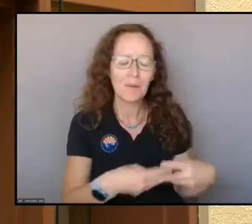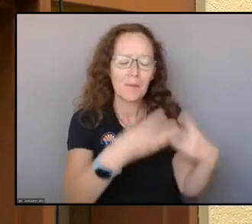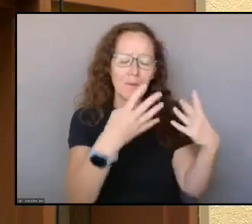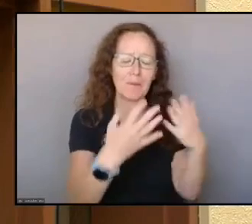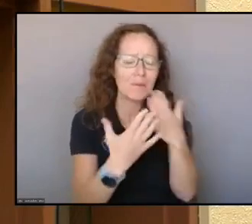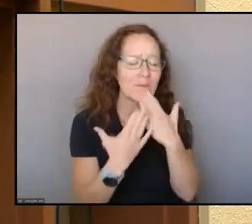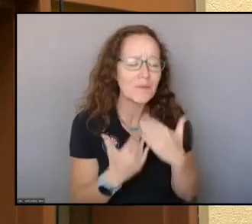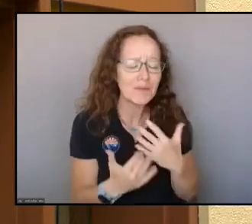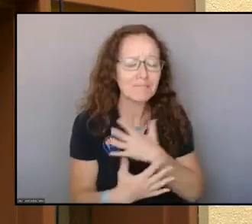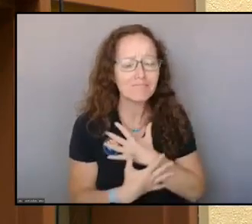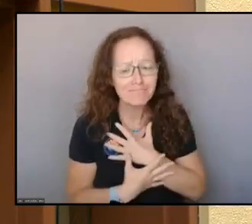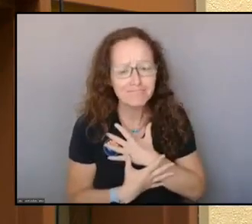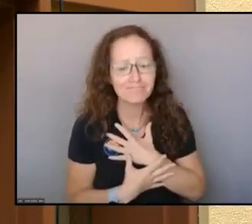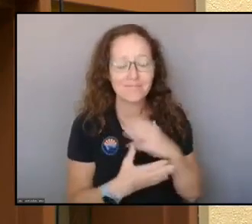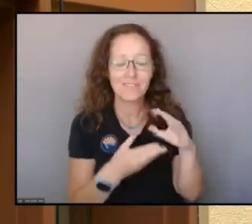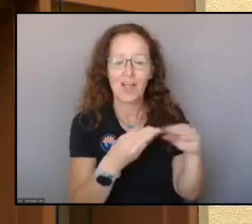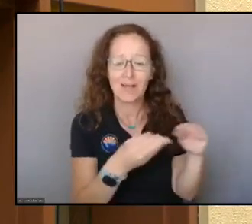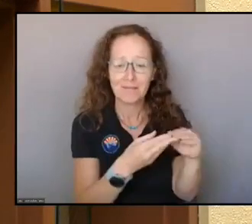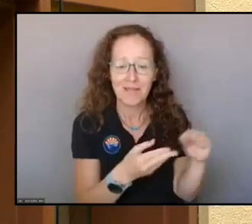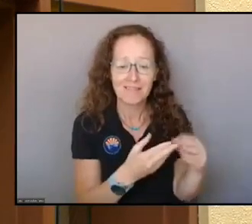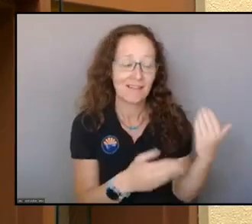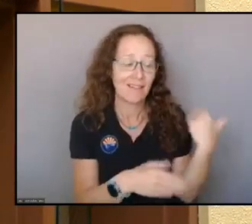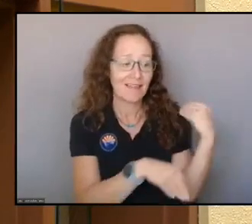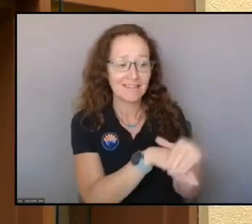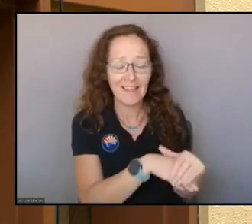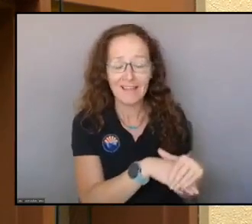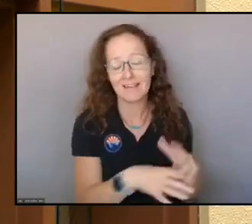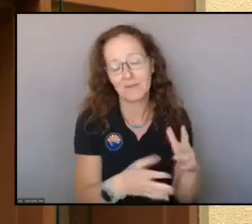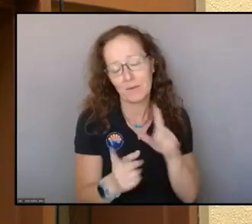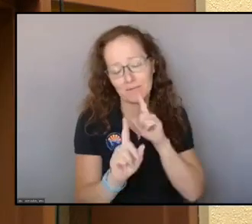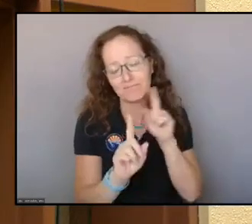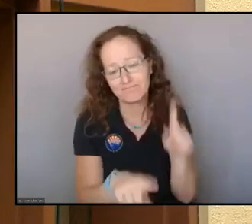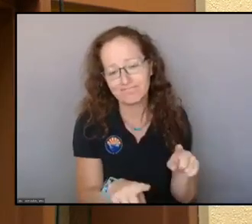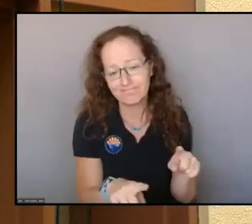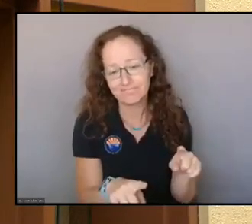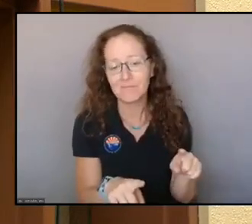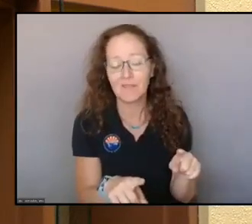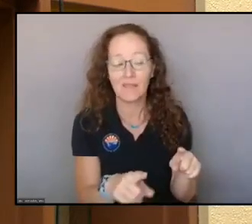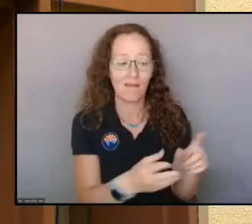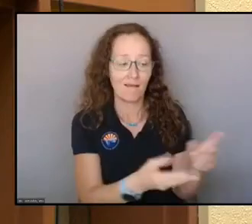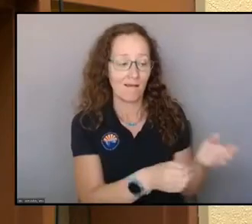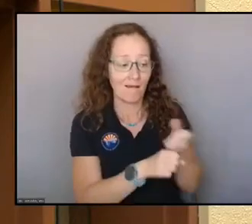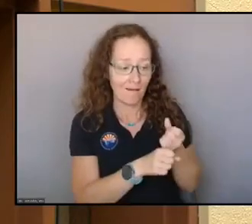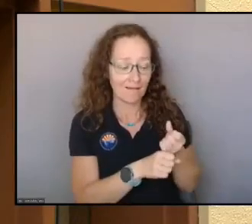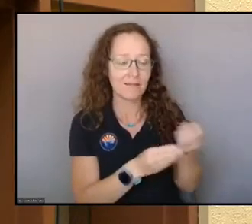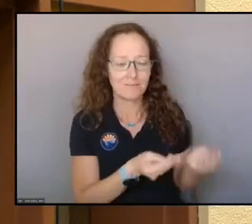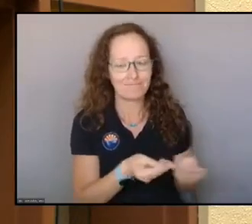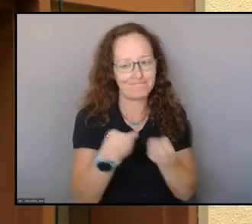COMMENTS THAT WERE DROPPED IN ON THE CHAT LAST NIGHT. WE DID PASS ALL THOSE ON TO JAYSON.